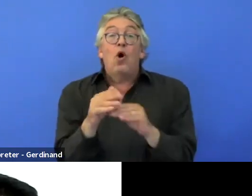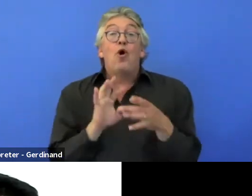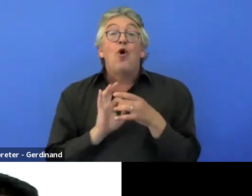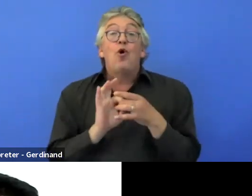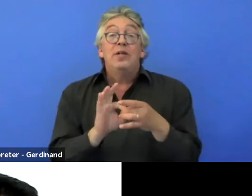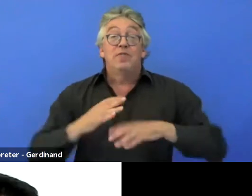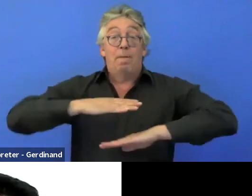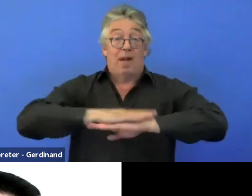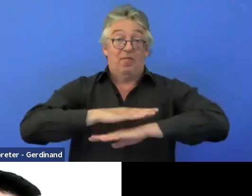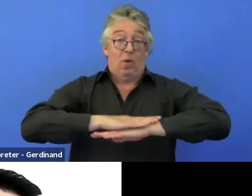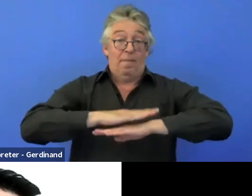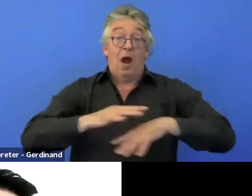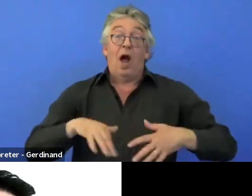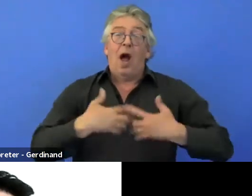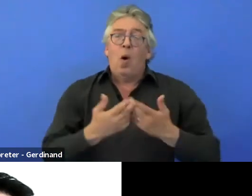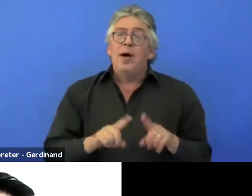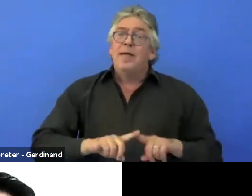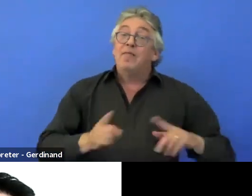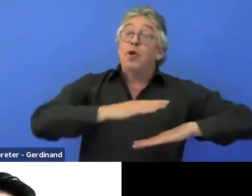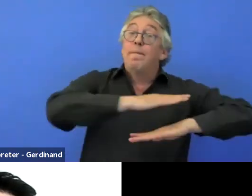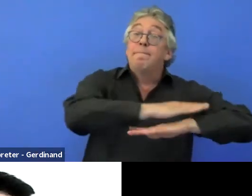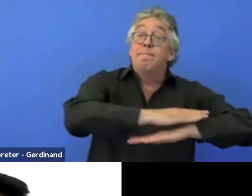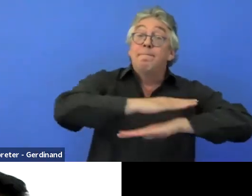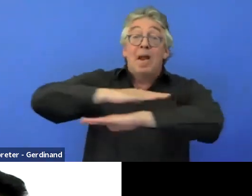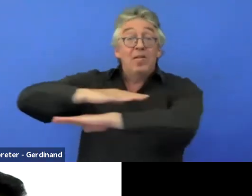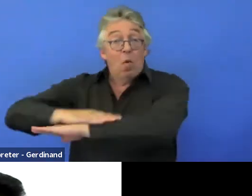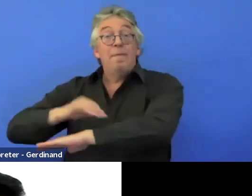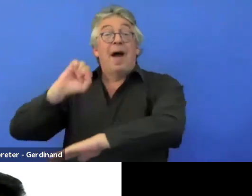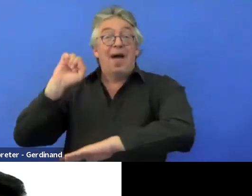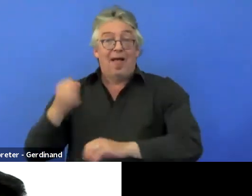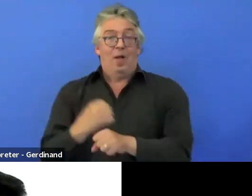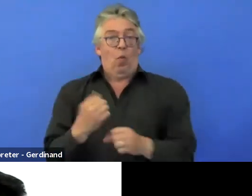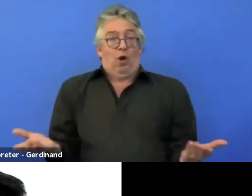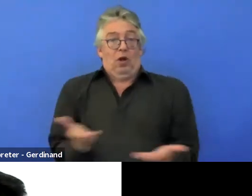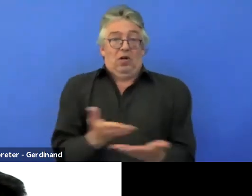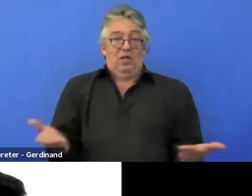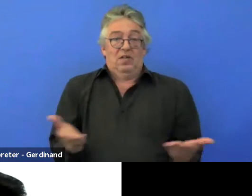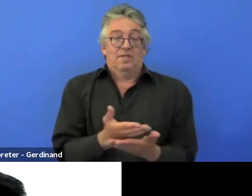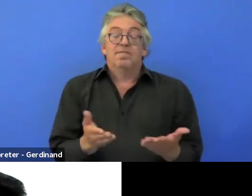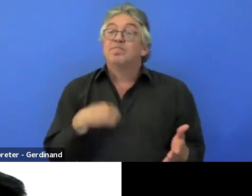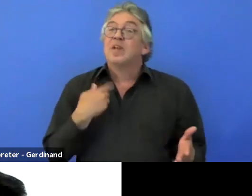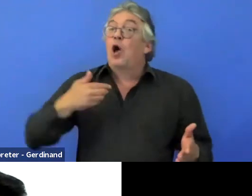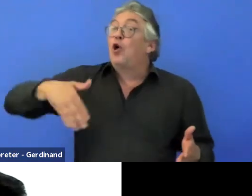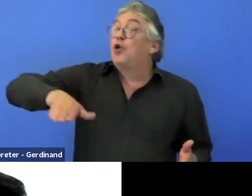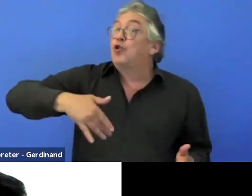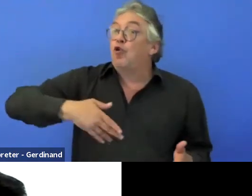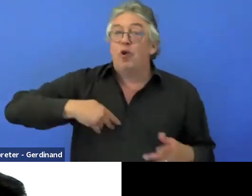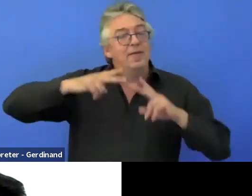on how they can create interoperability. We have not assessed yet if there will be a consumer component.